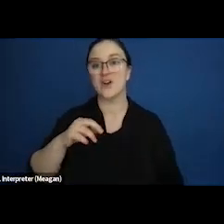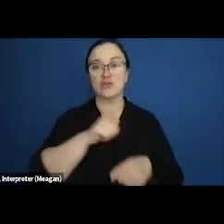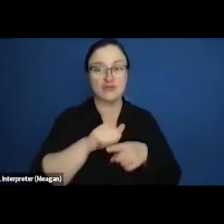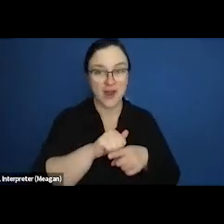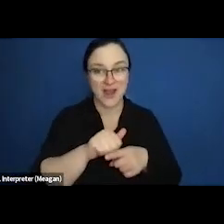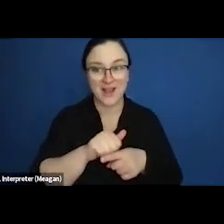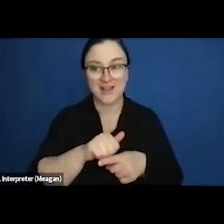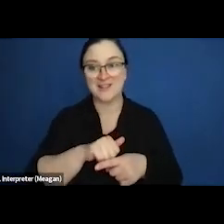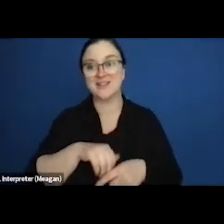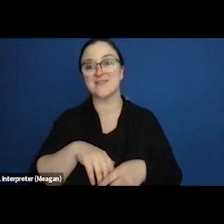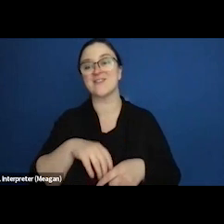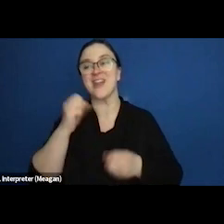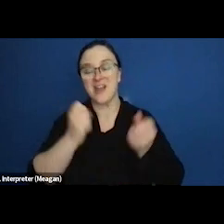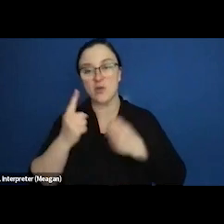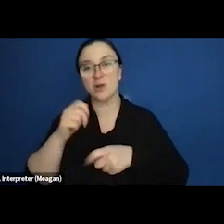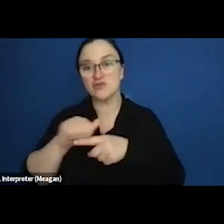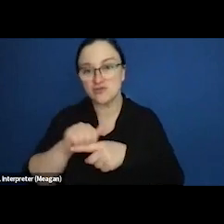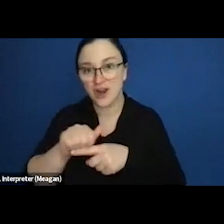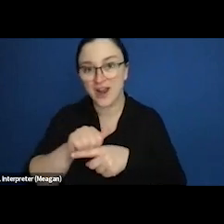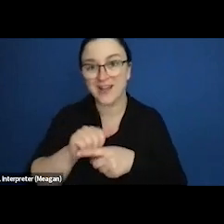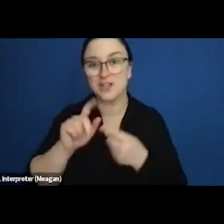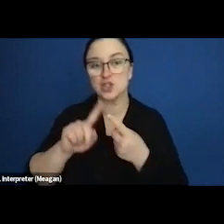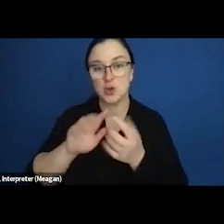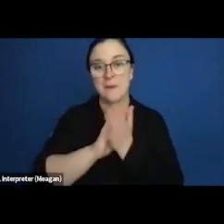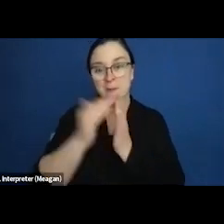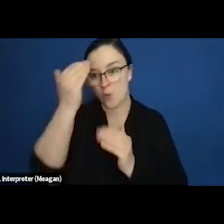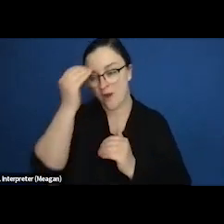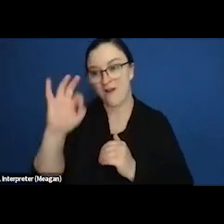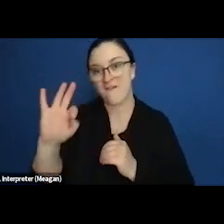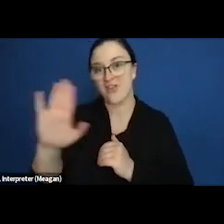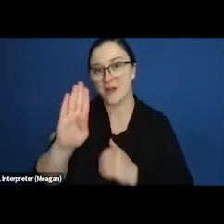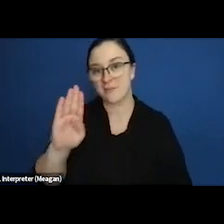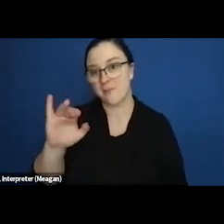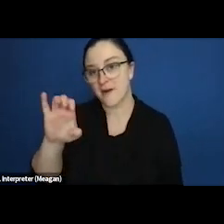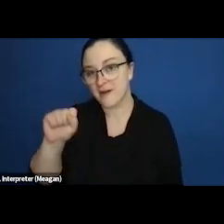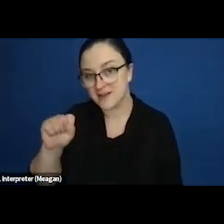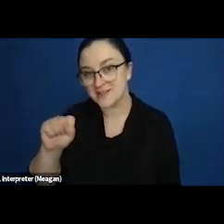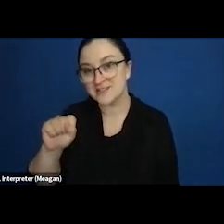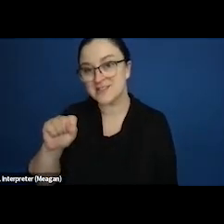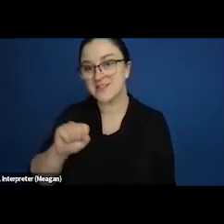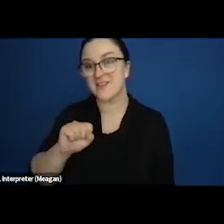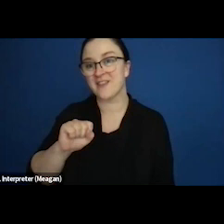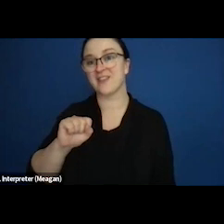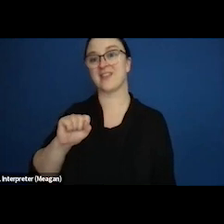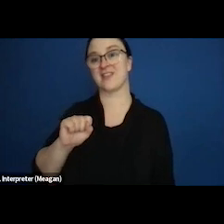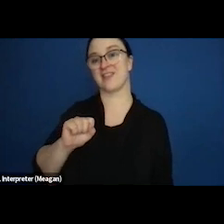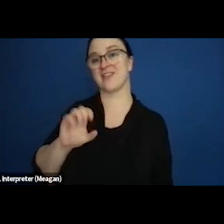to be conscious of their unconscious bias that may kind of result in them being exclusive.